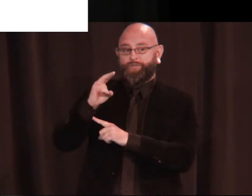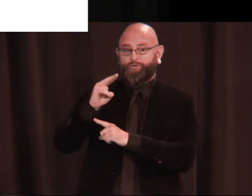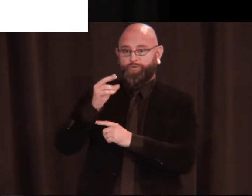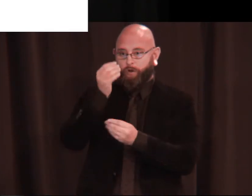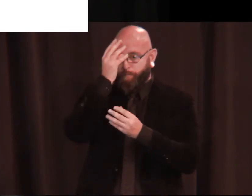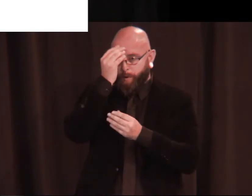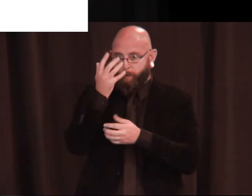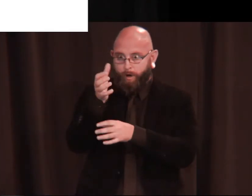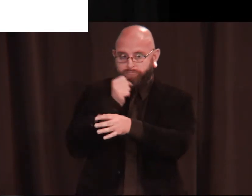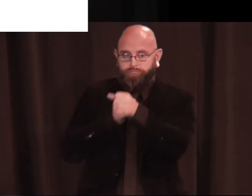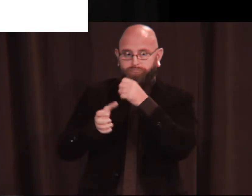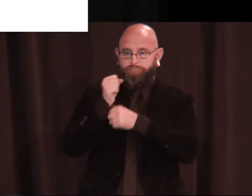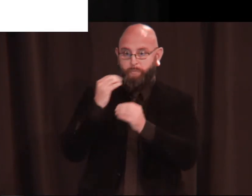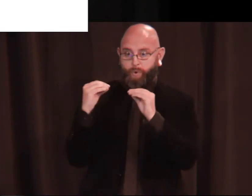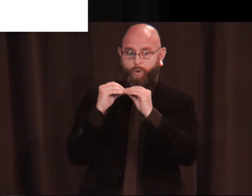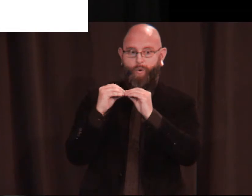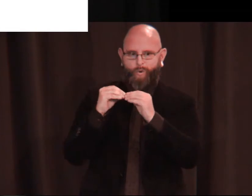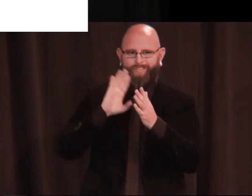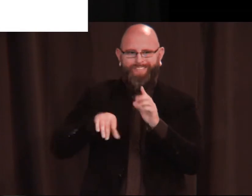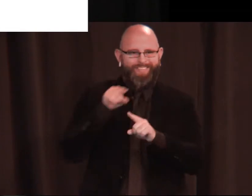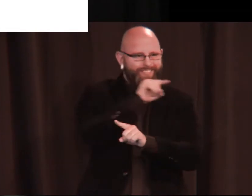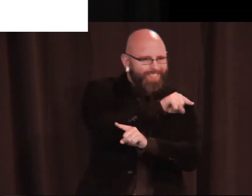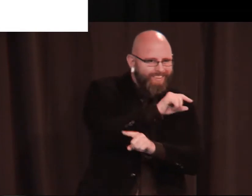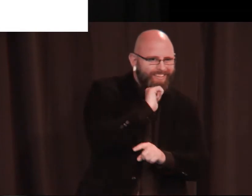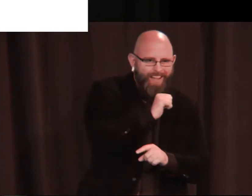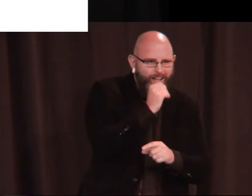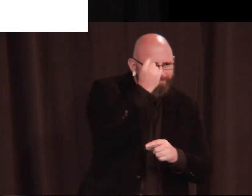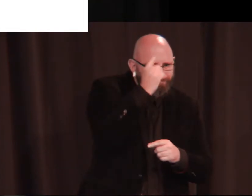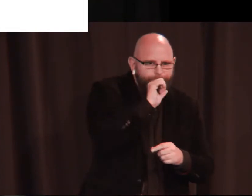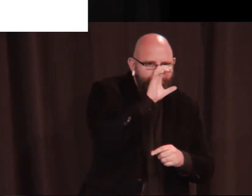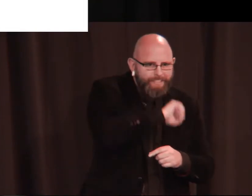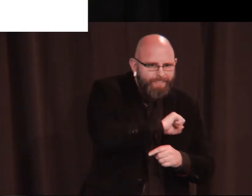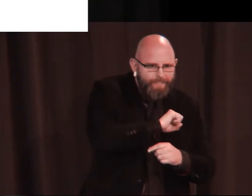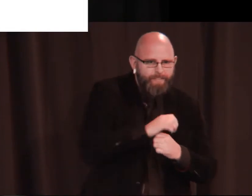to the intelligibility of speech so you're getting a little audiology lesson here.